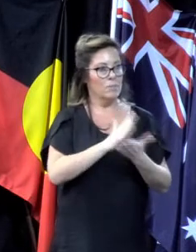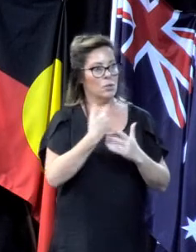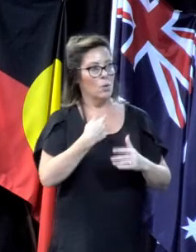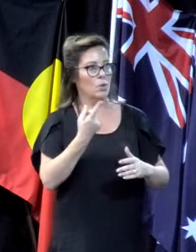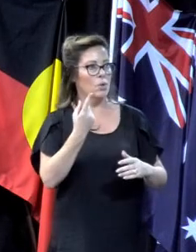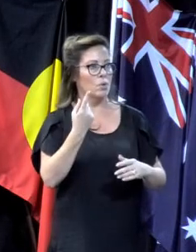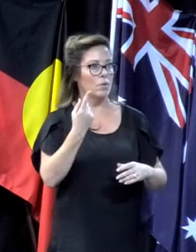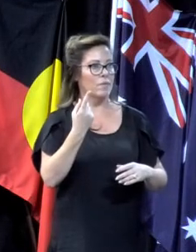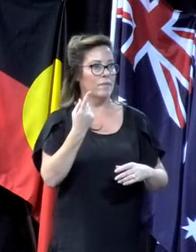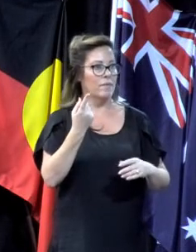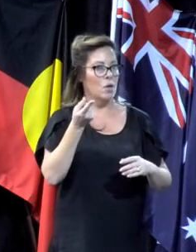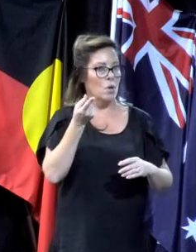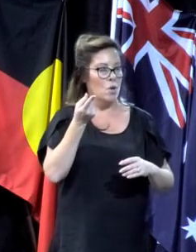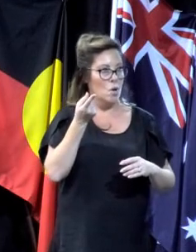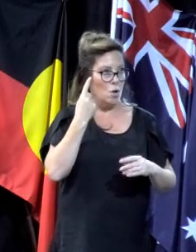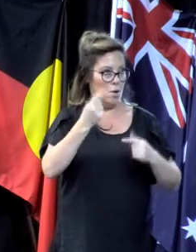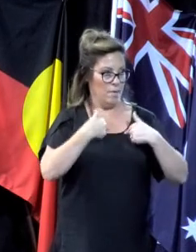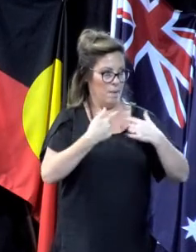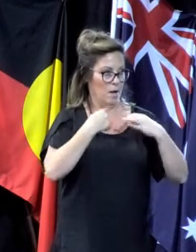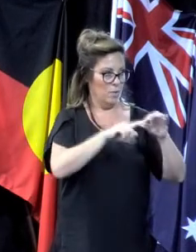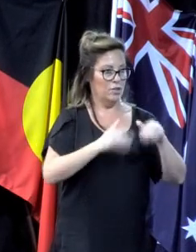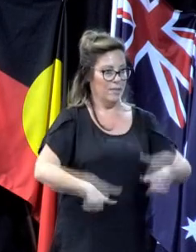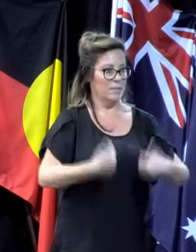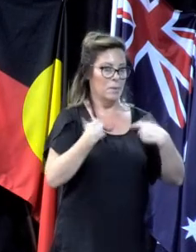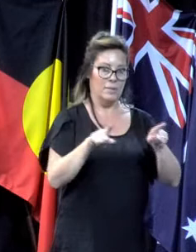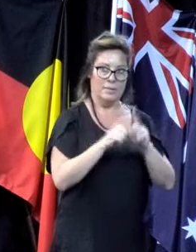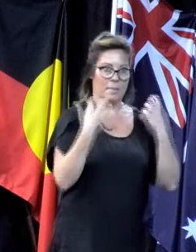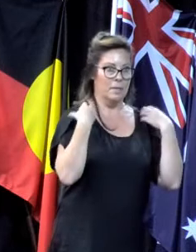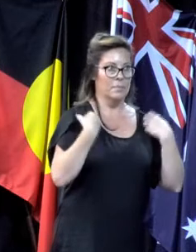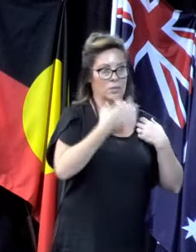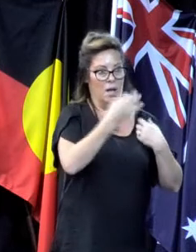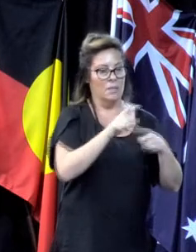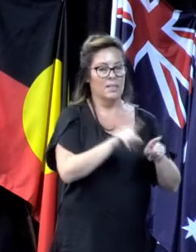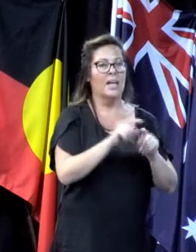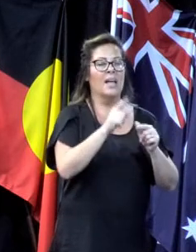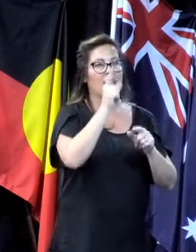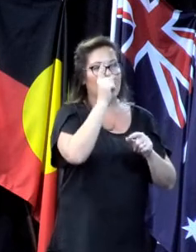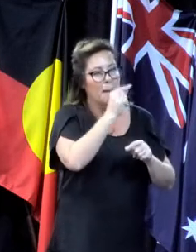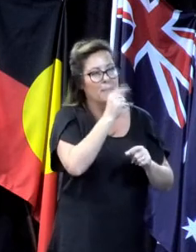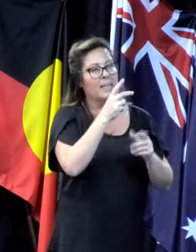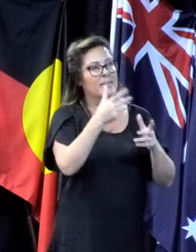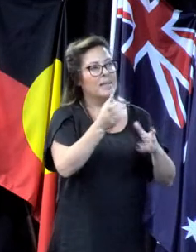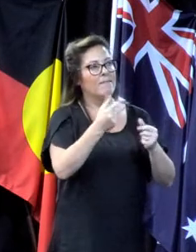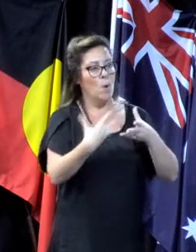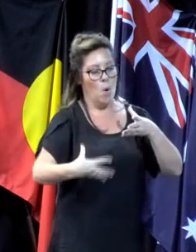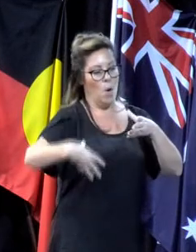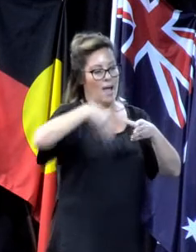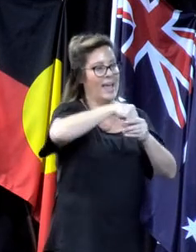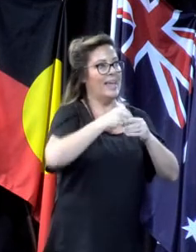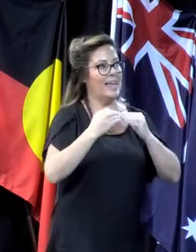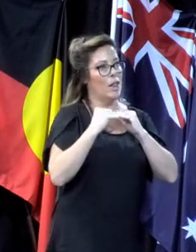about the ability for inclusive education to promote positive pathways